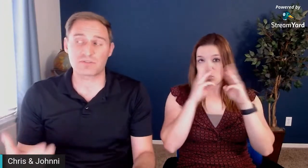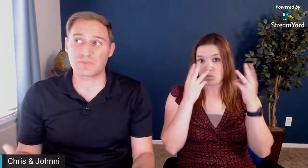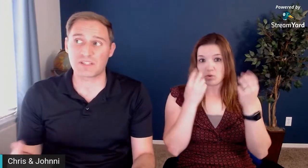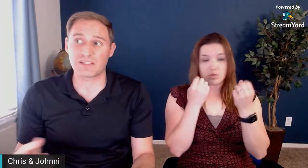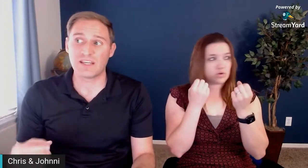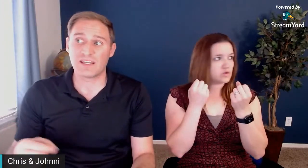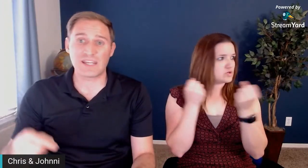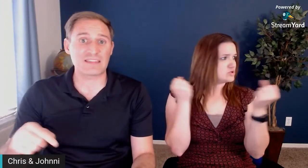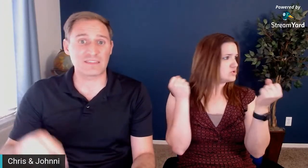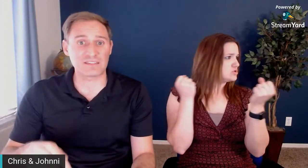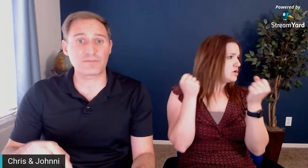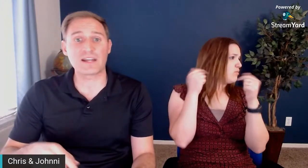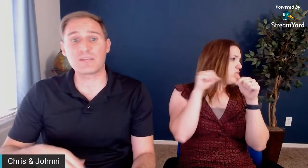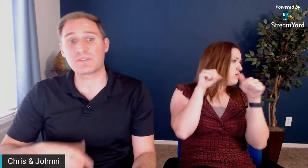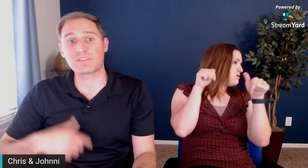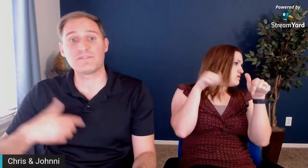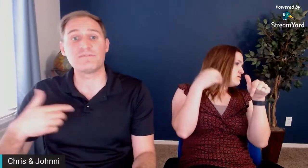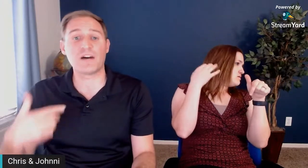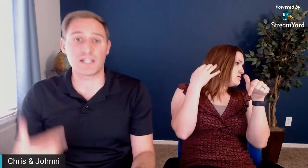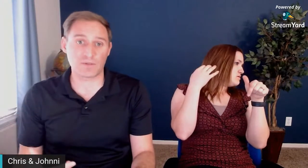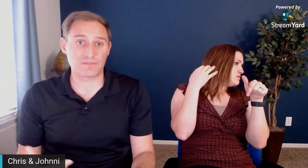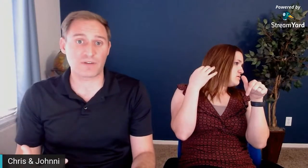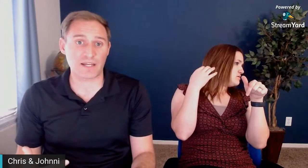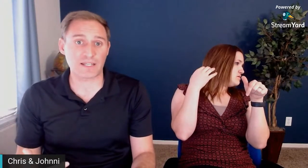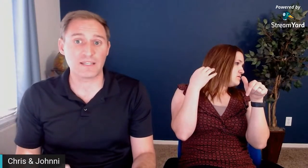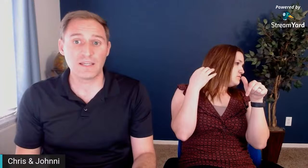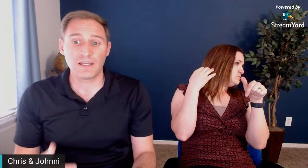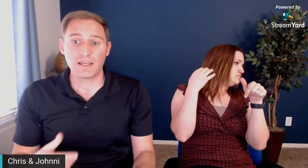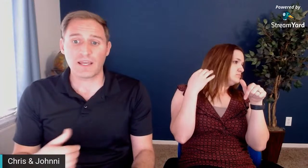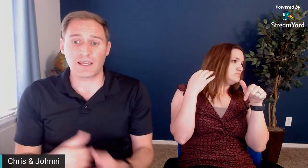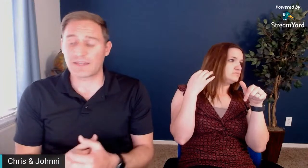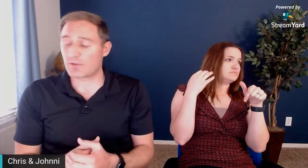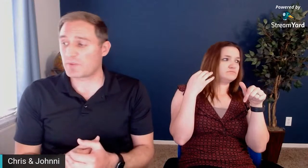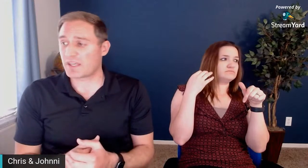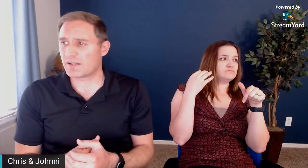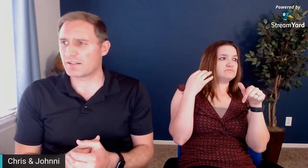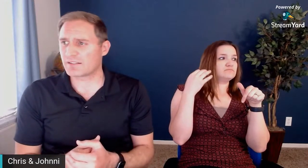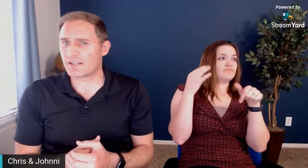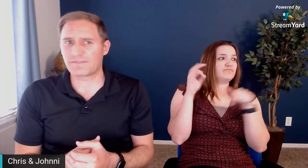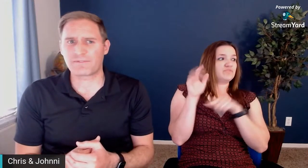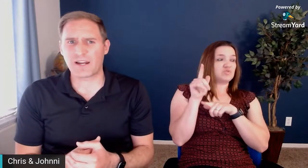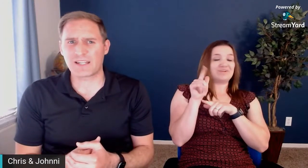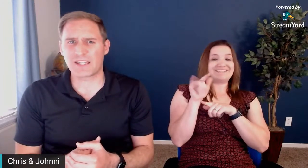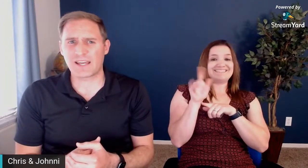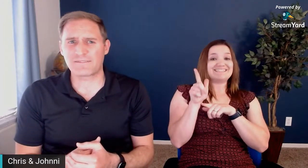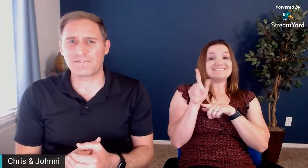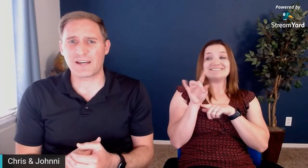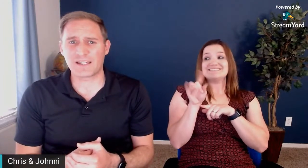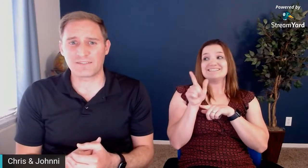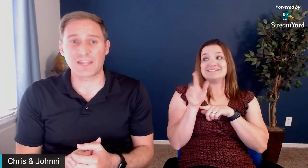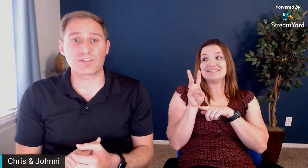will be not this Friday but the following Friday and that will be held uh Friday at five yeah the